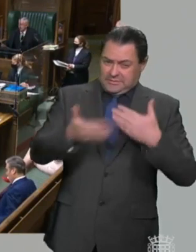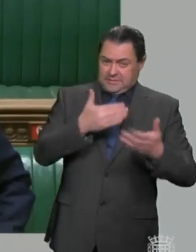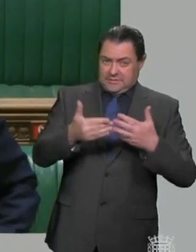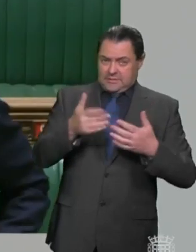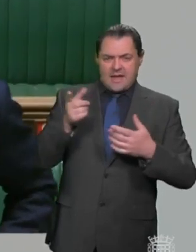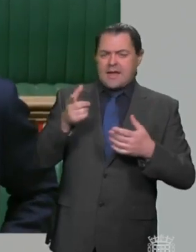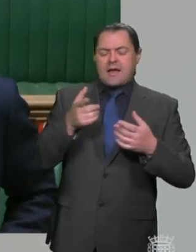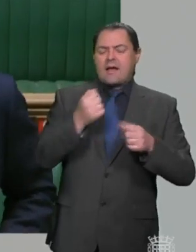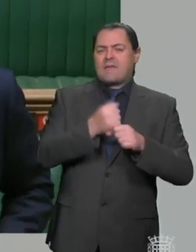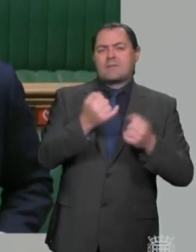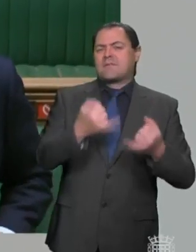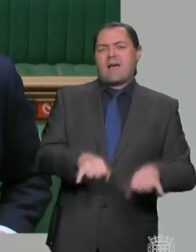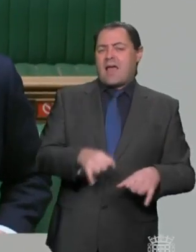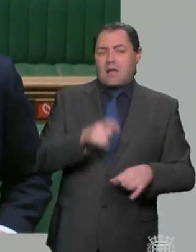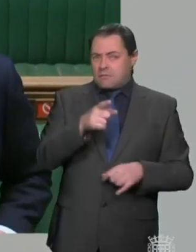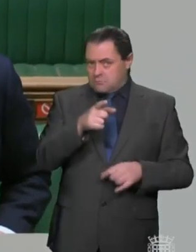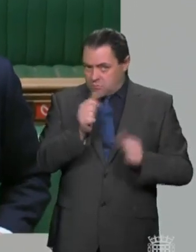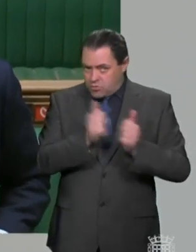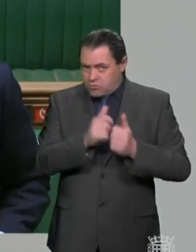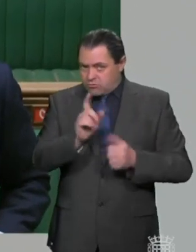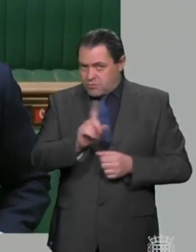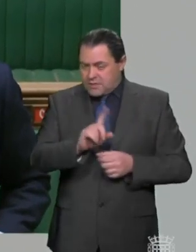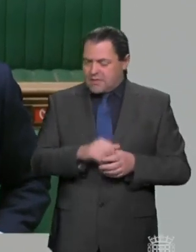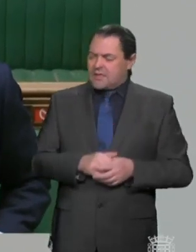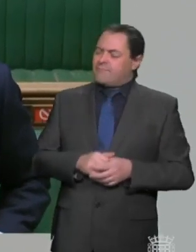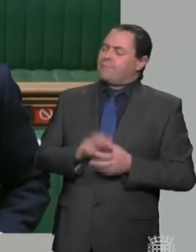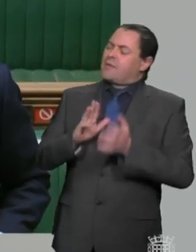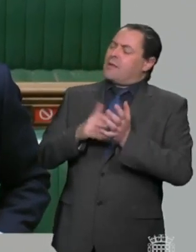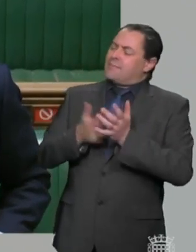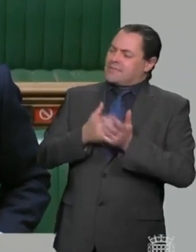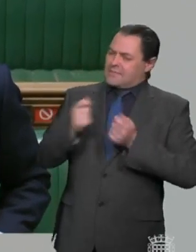The handling of this pandemic has been one of the most difficult things this country